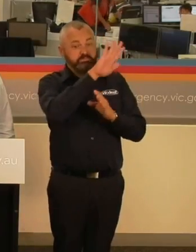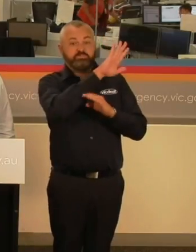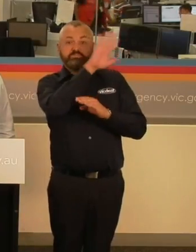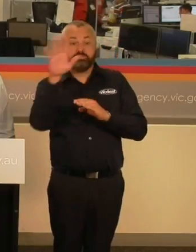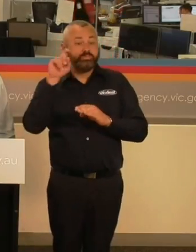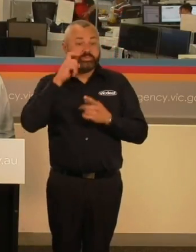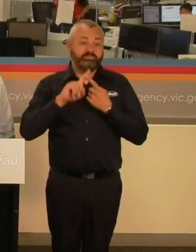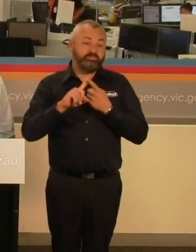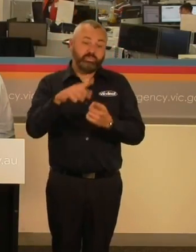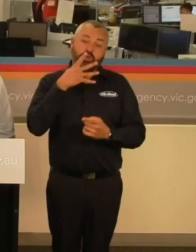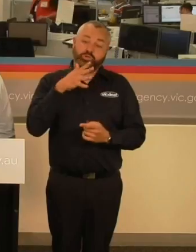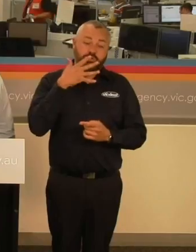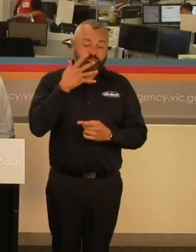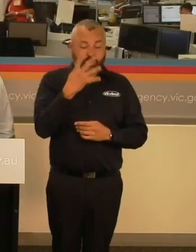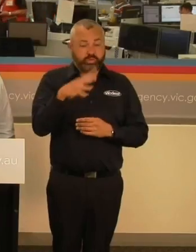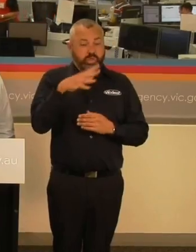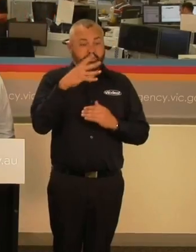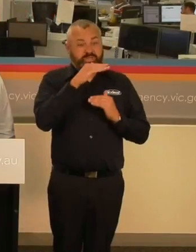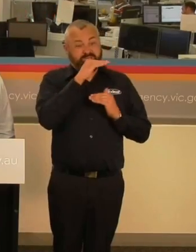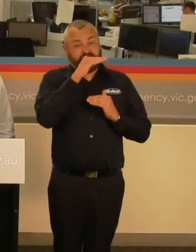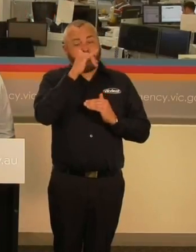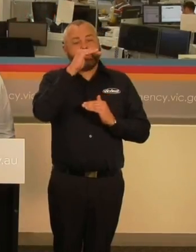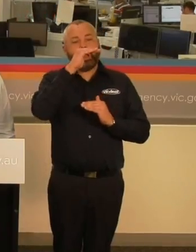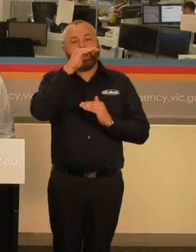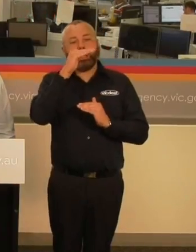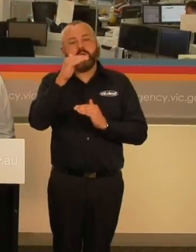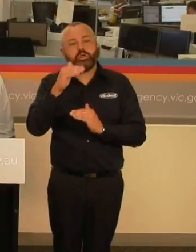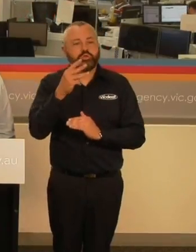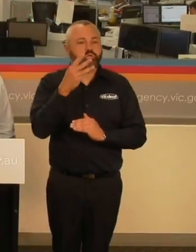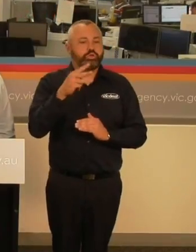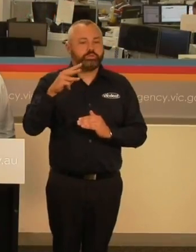dropping into the high 30s early next week so it's an extended spell of heat